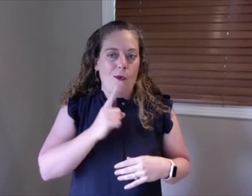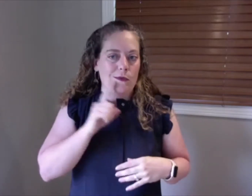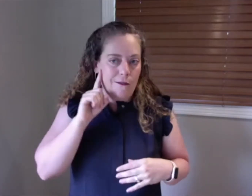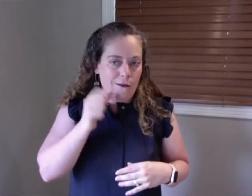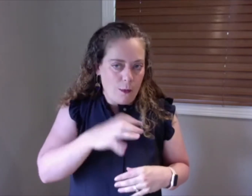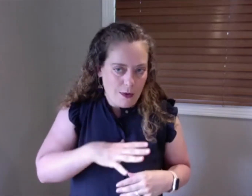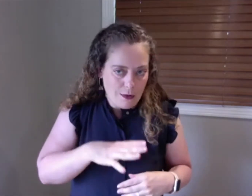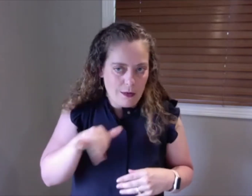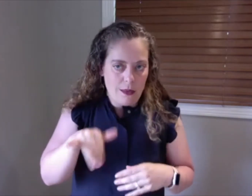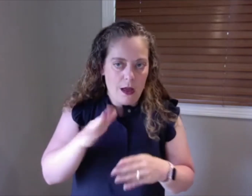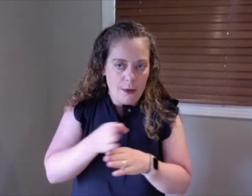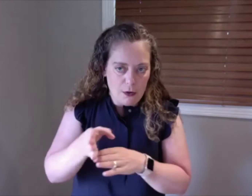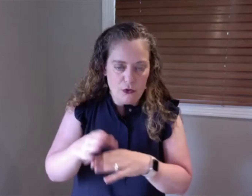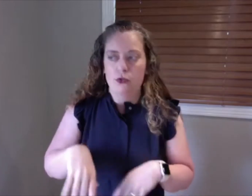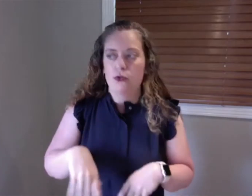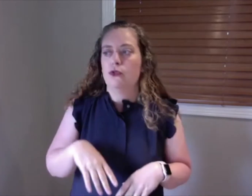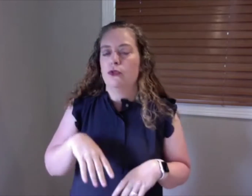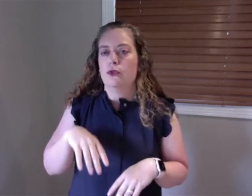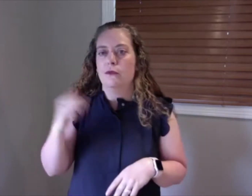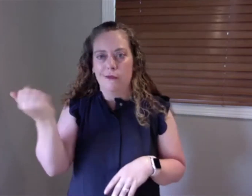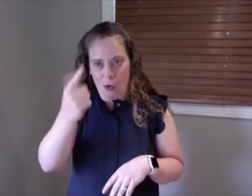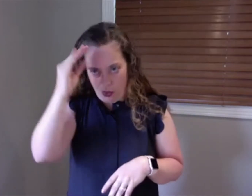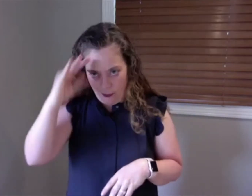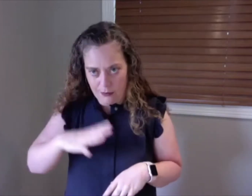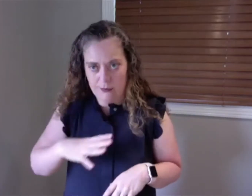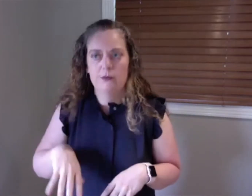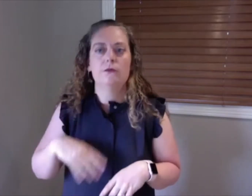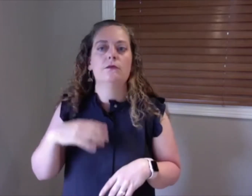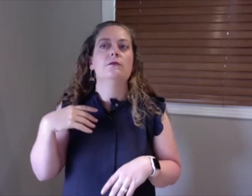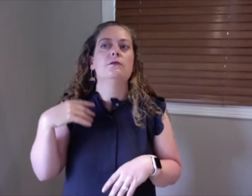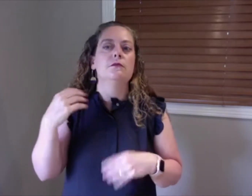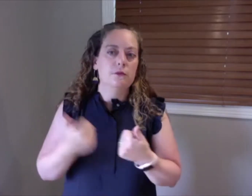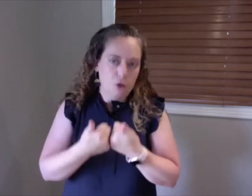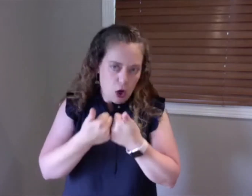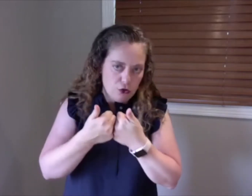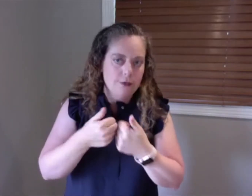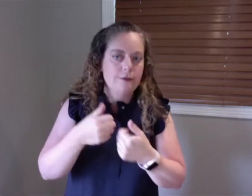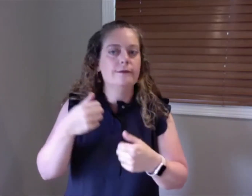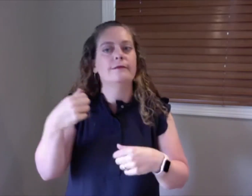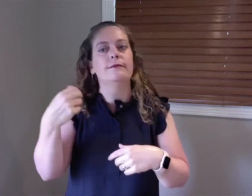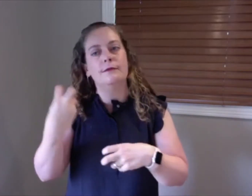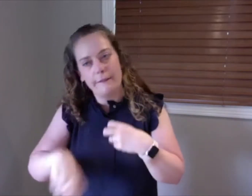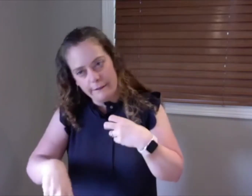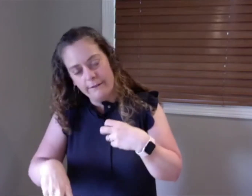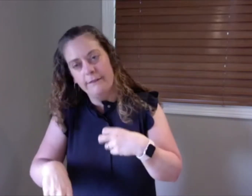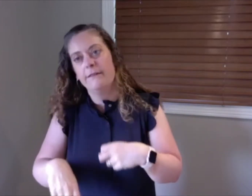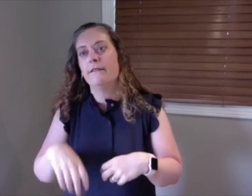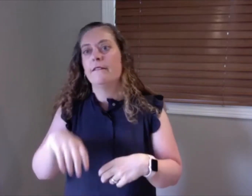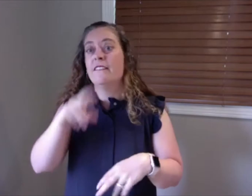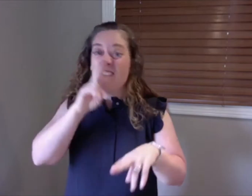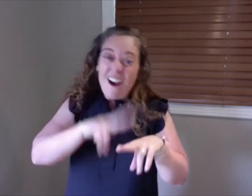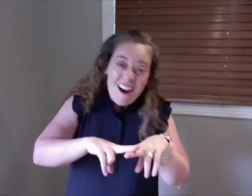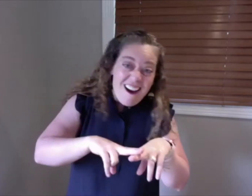So I was the only Deaf woman in that program everyone else was male and it was challenging